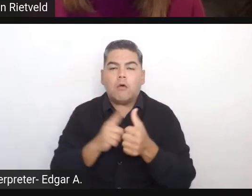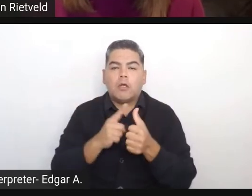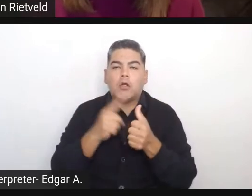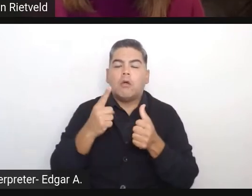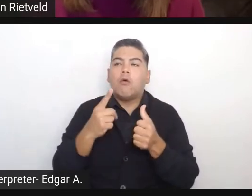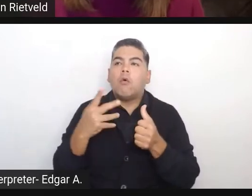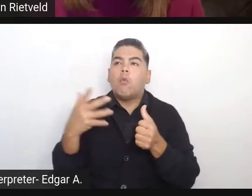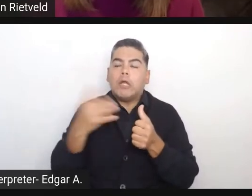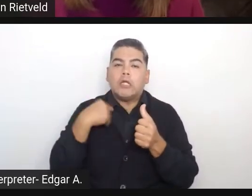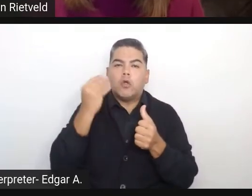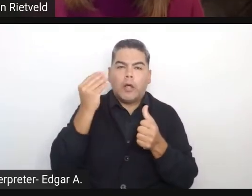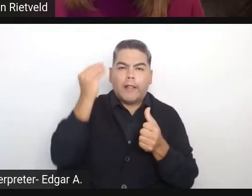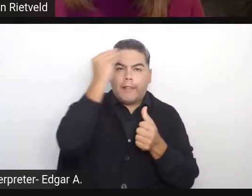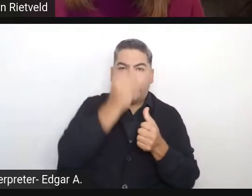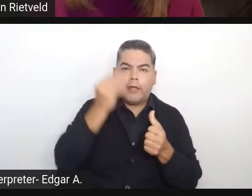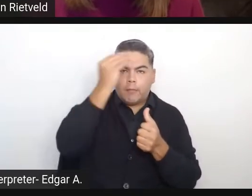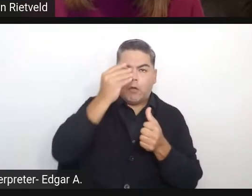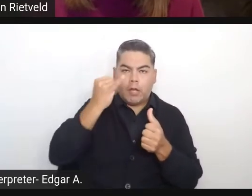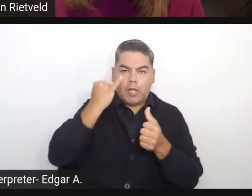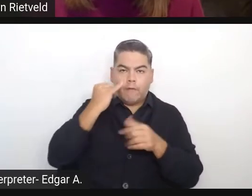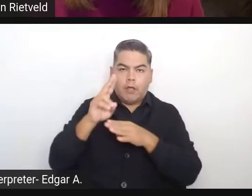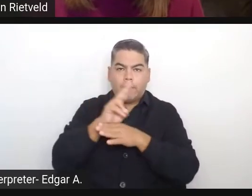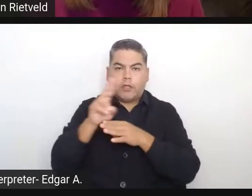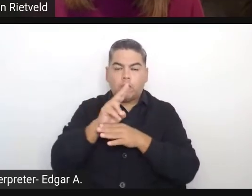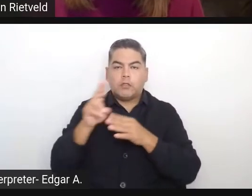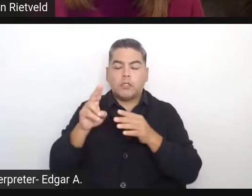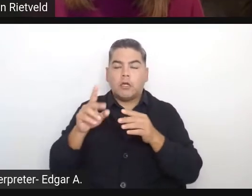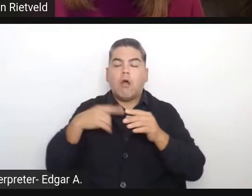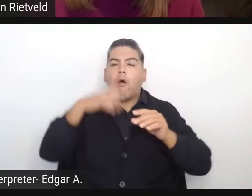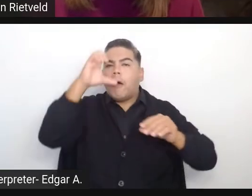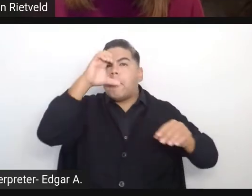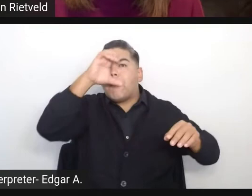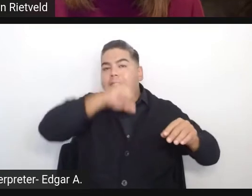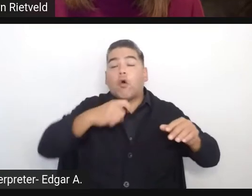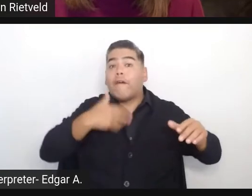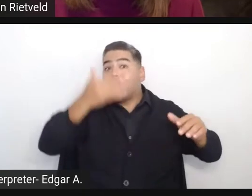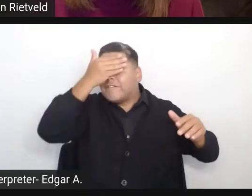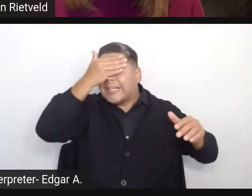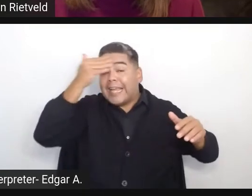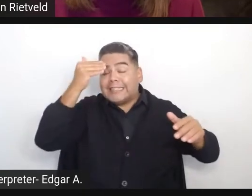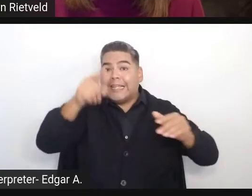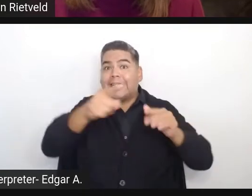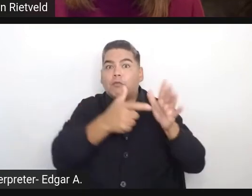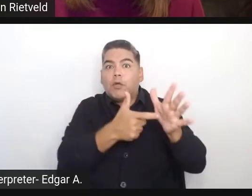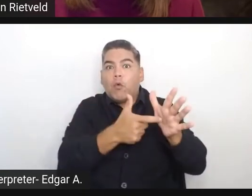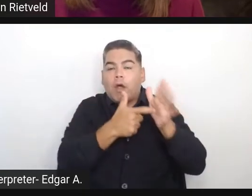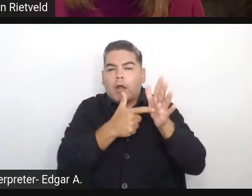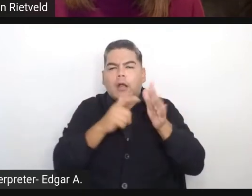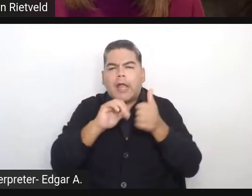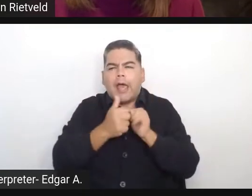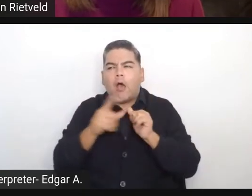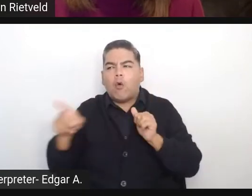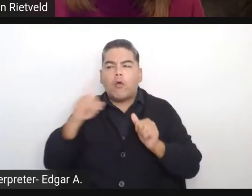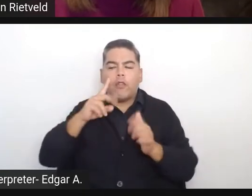when a user misses a required field? How will the reader react to the situation? Is there a needed code to comply?